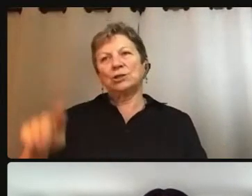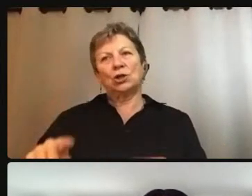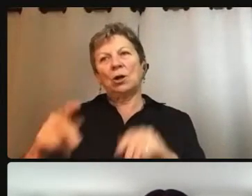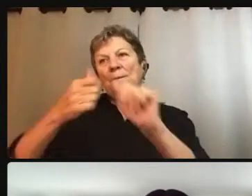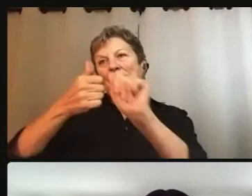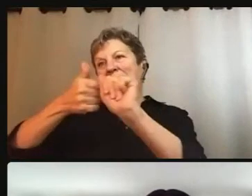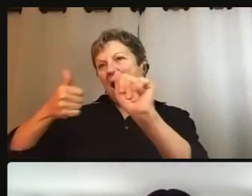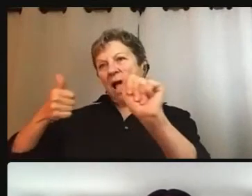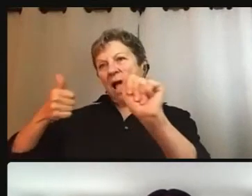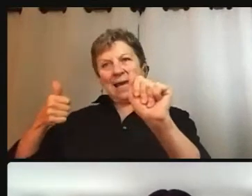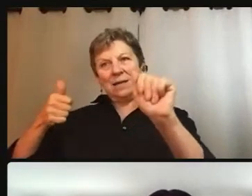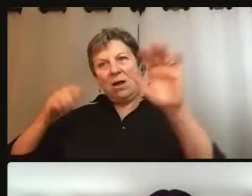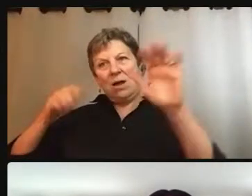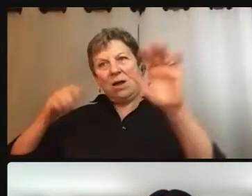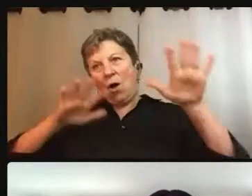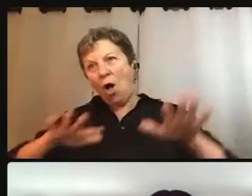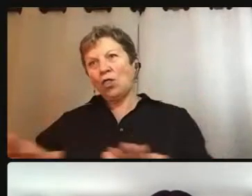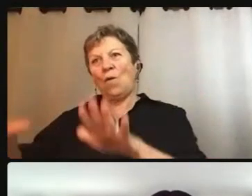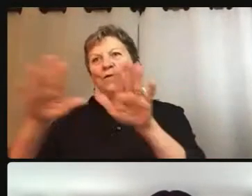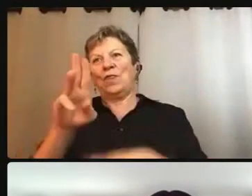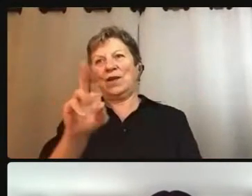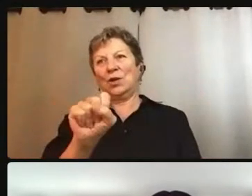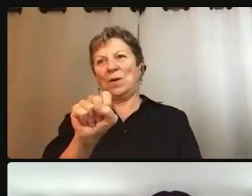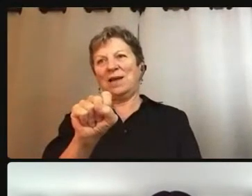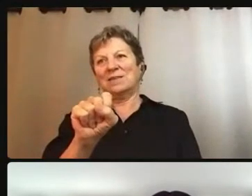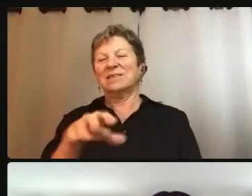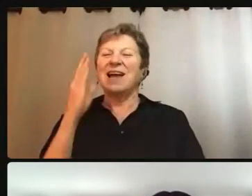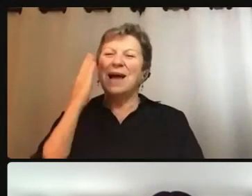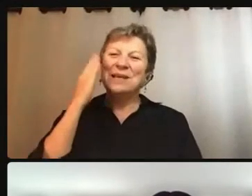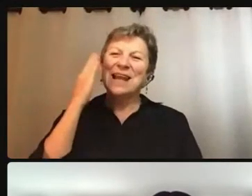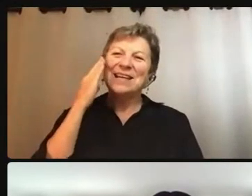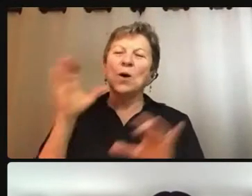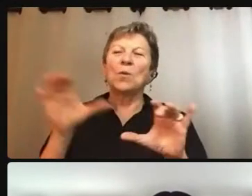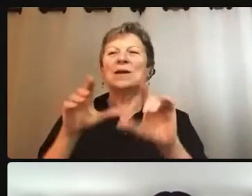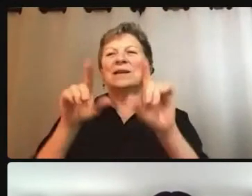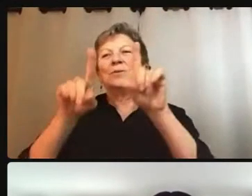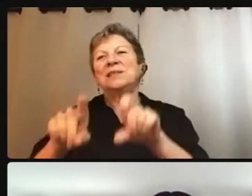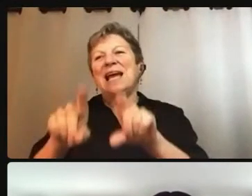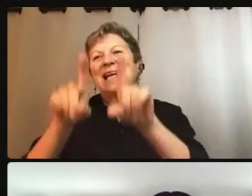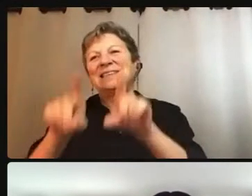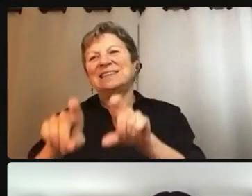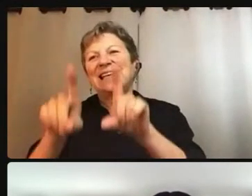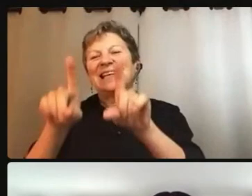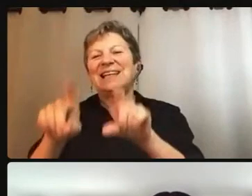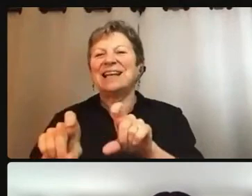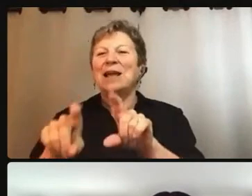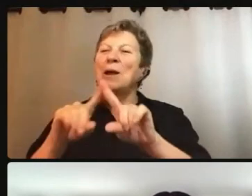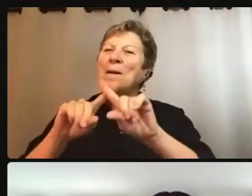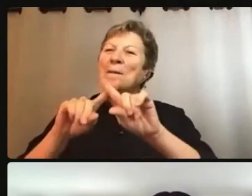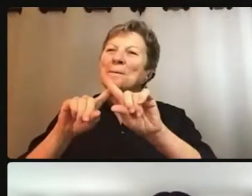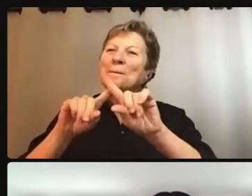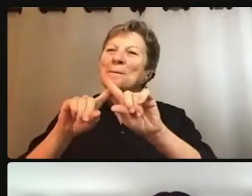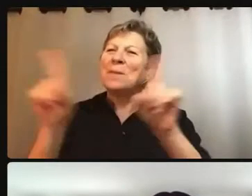JUST SALEM.